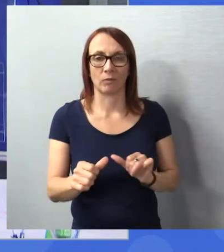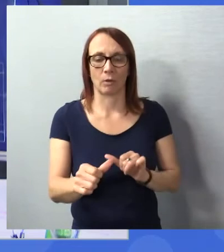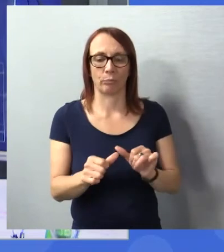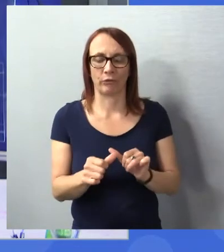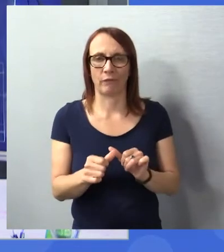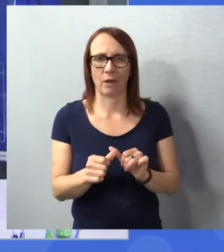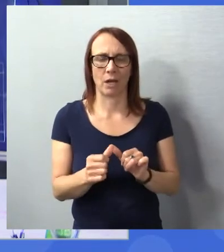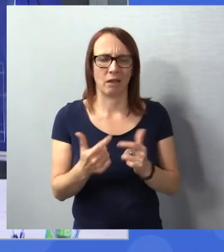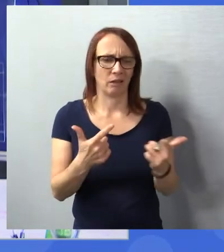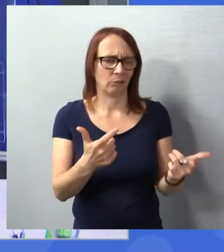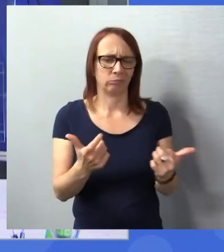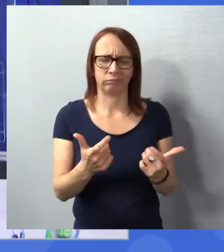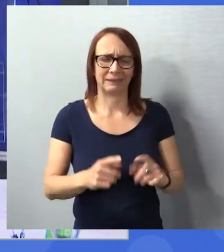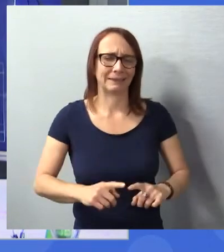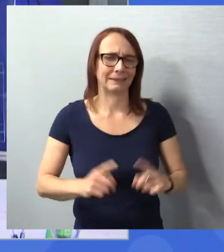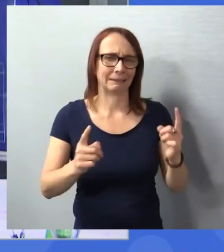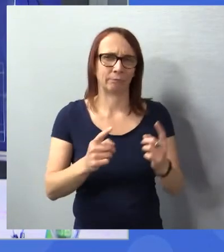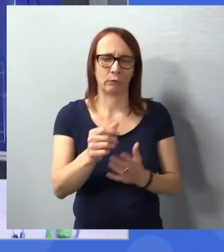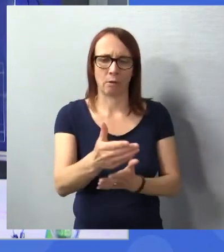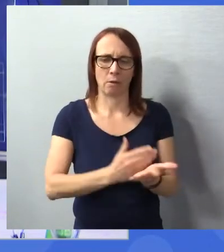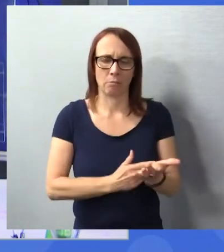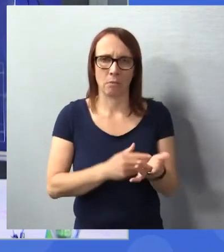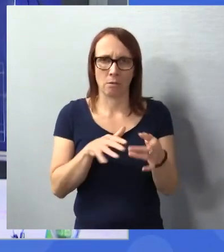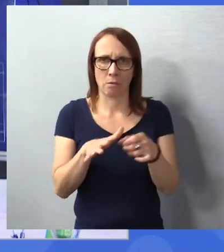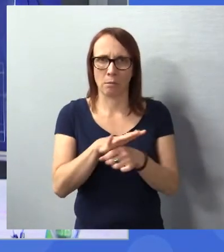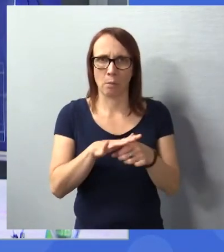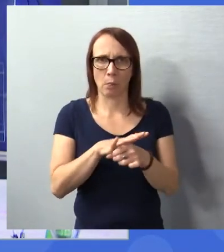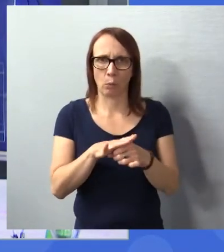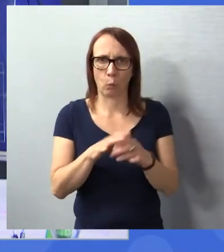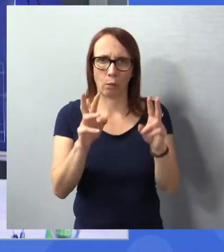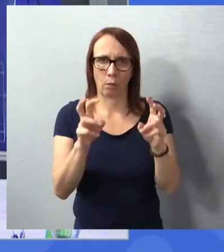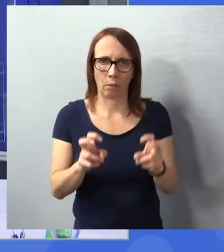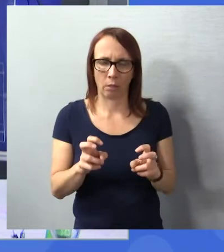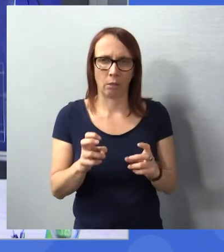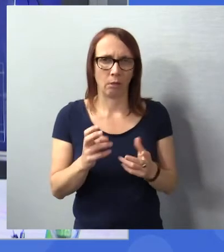very much things that are no local basis we felt that wasn't really enough local